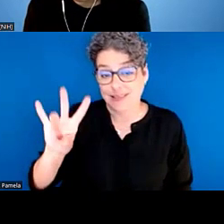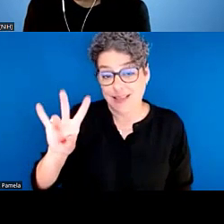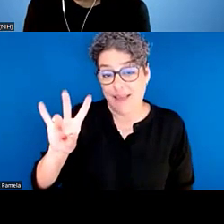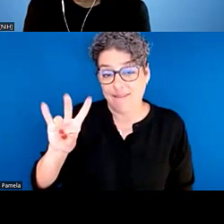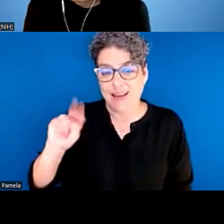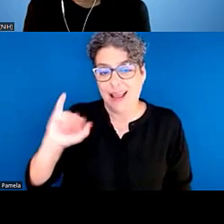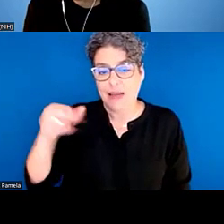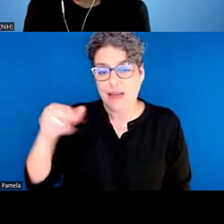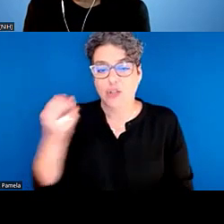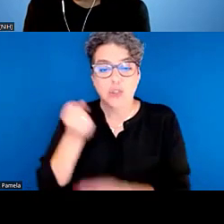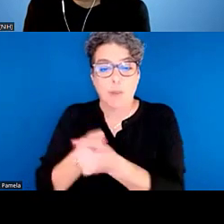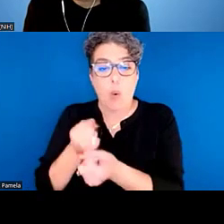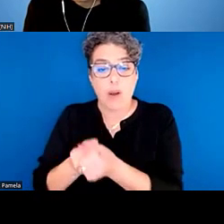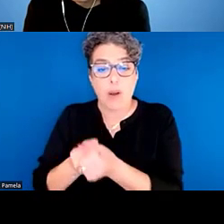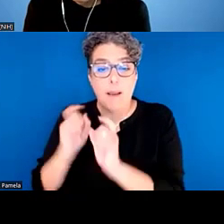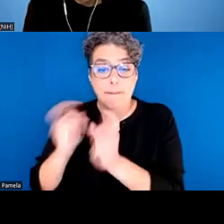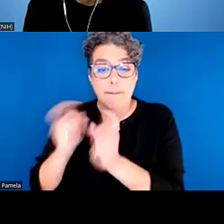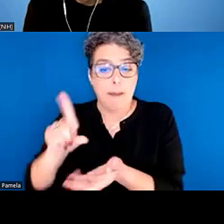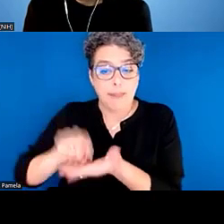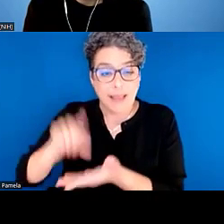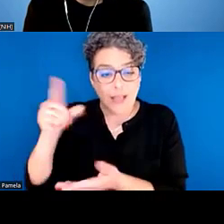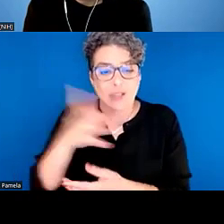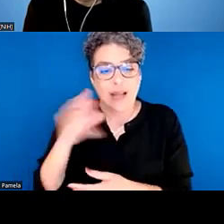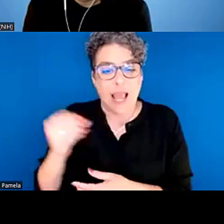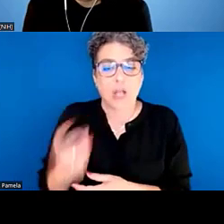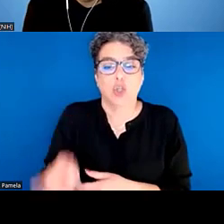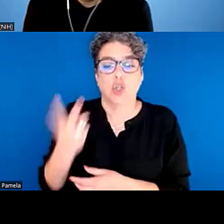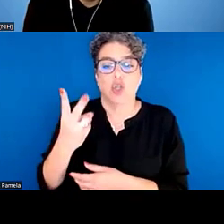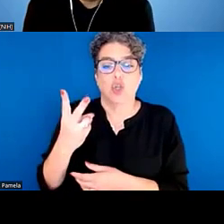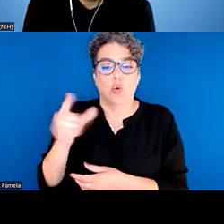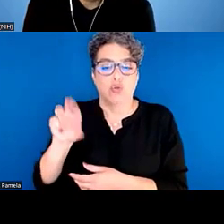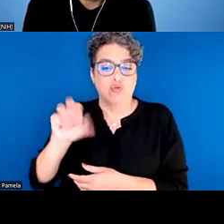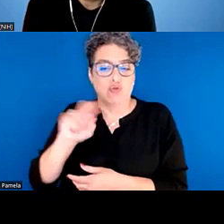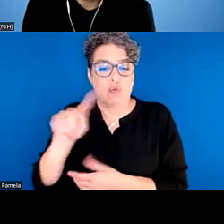including the active award, so no raw data.